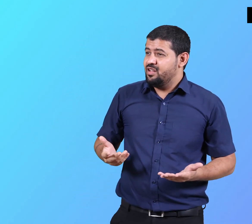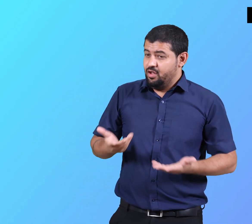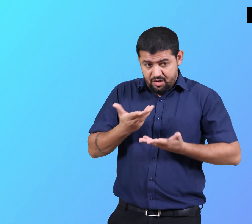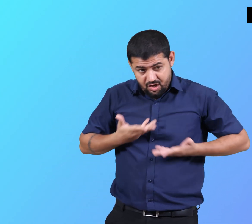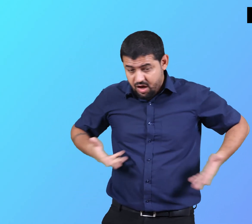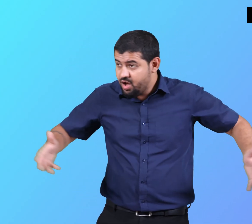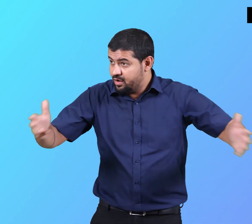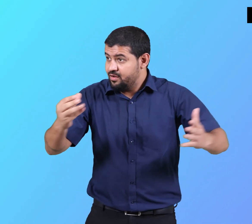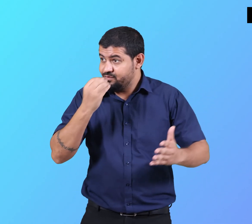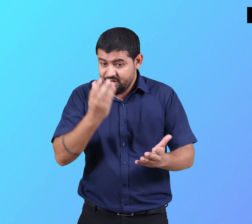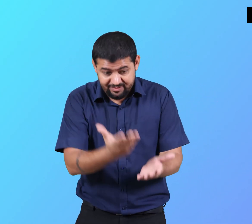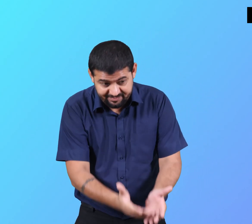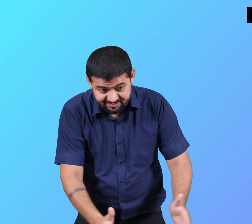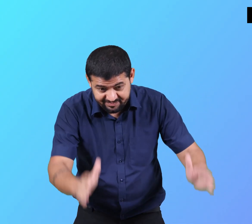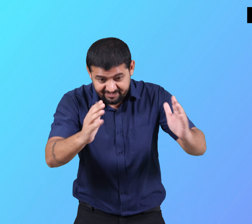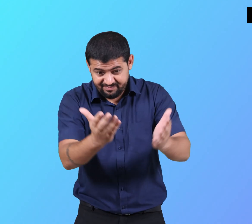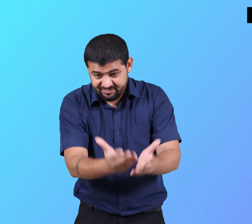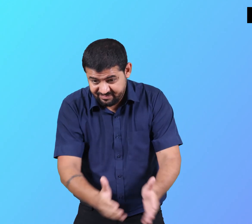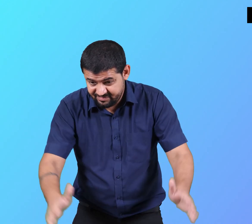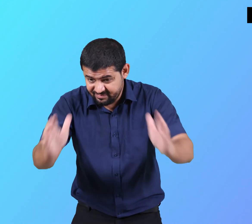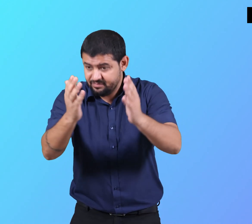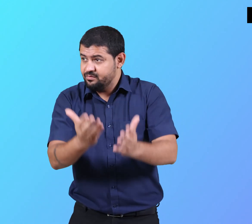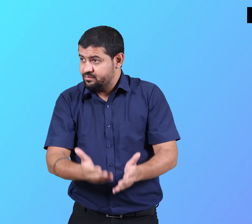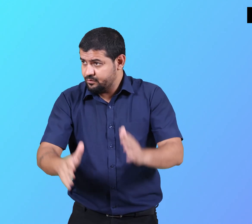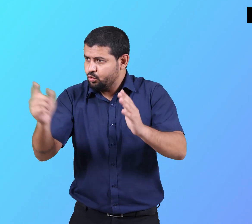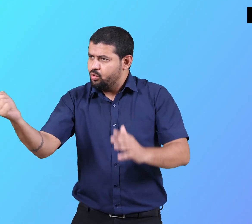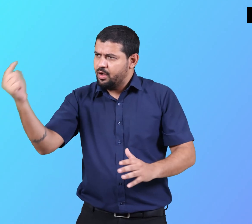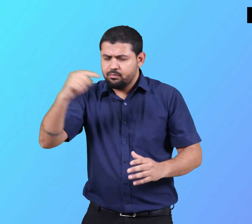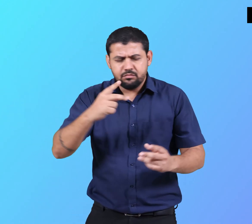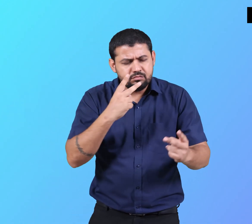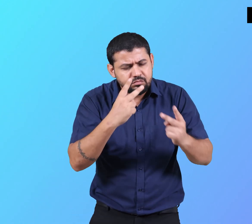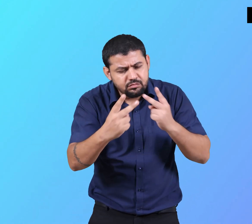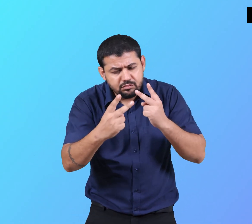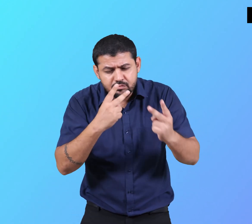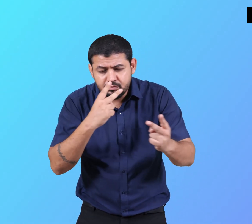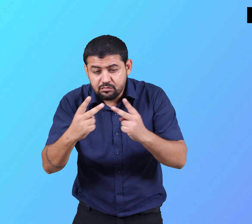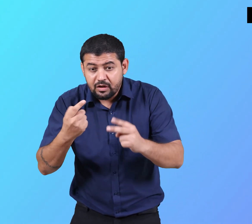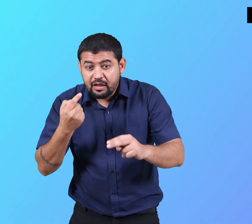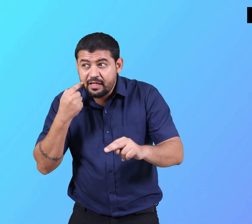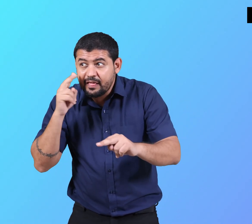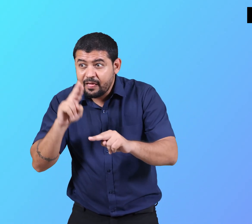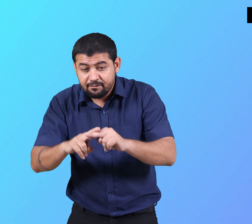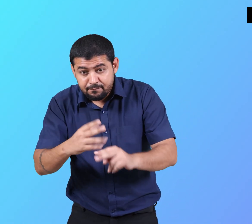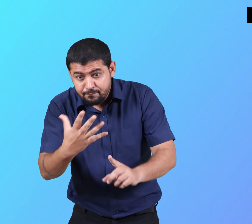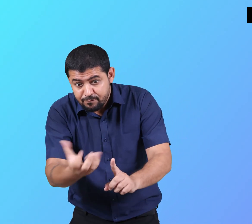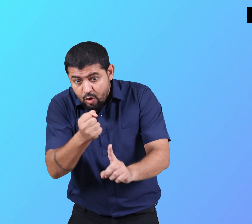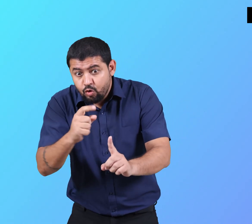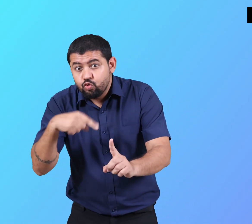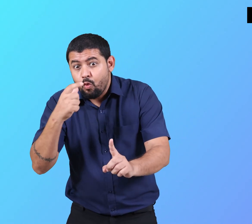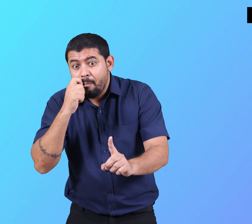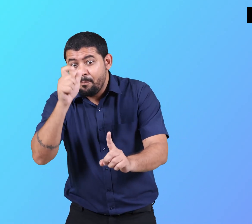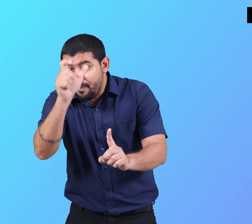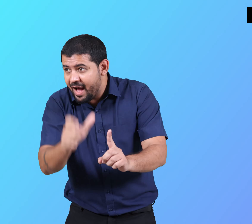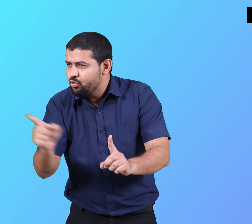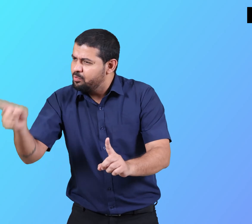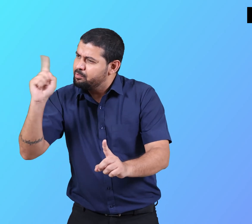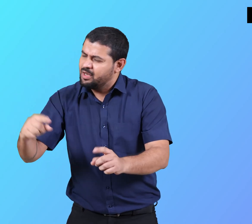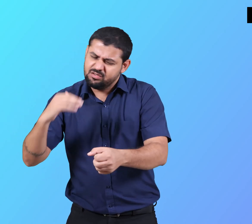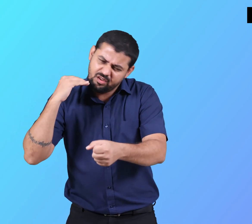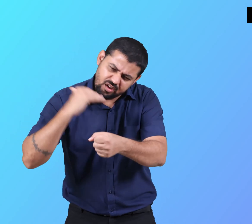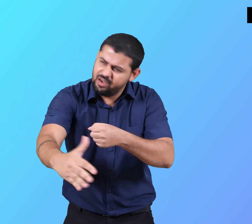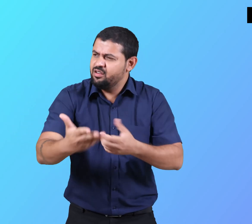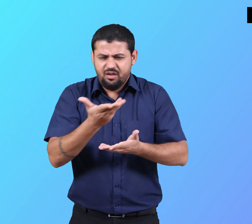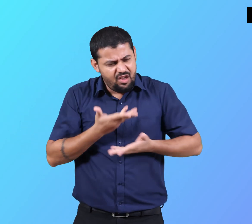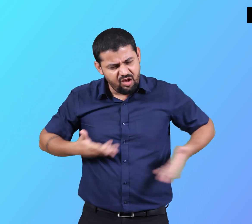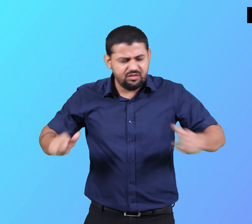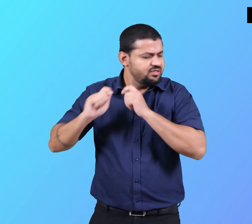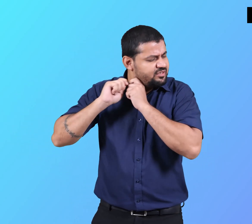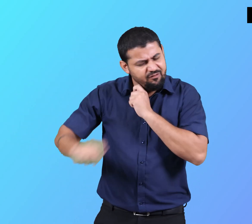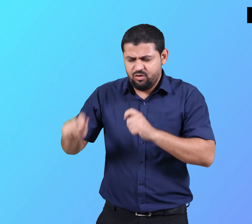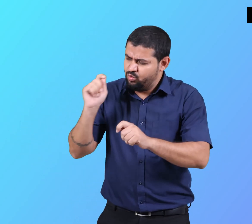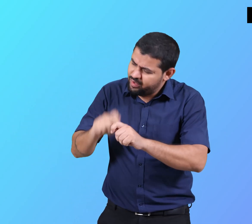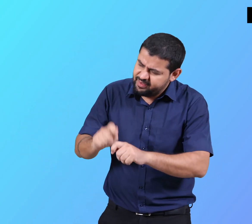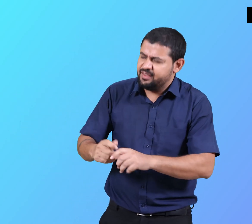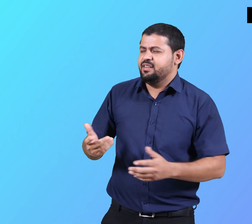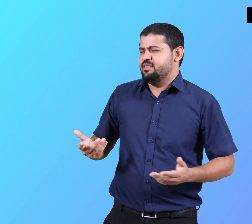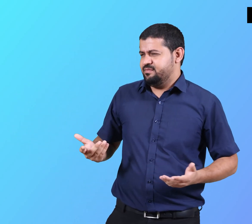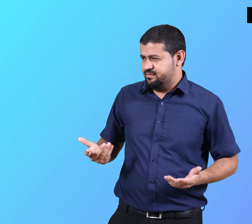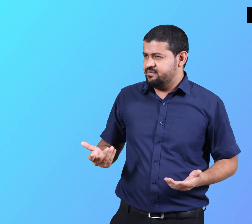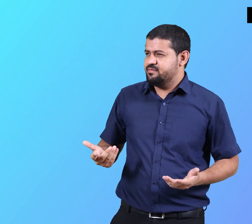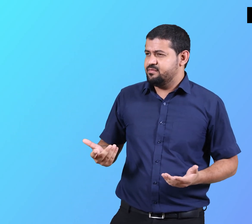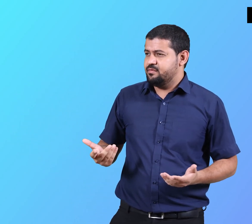We are your servants. You can look in our sacks. If any of us has the cup, let that man die. And the rest of us will be your slaves.”